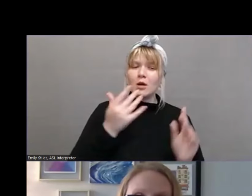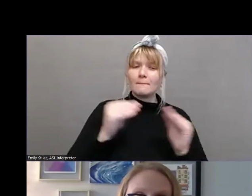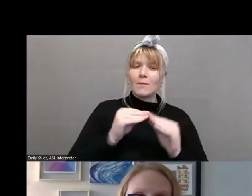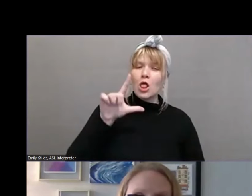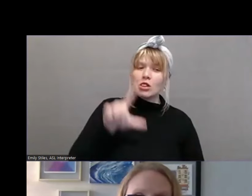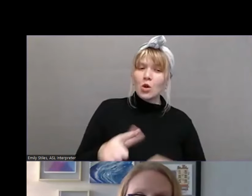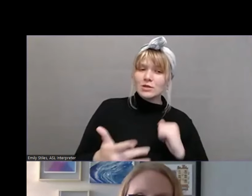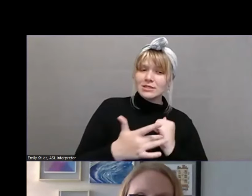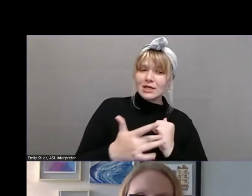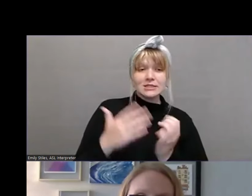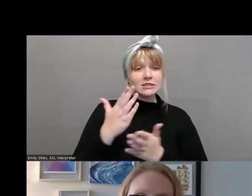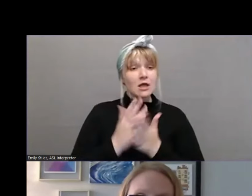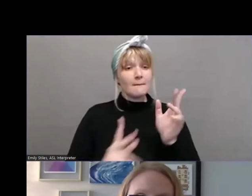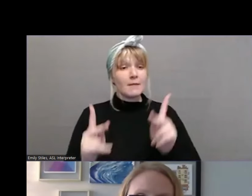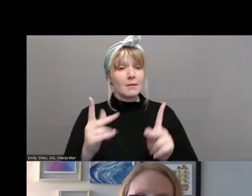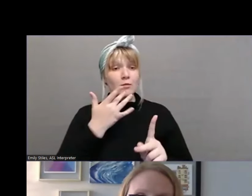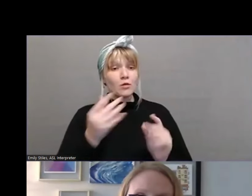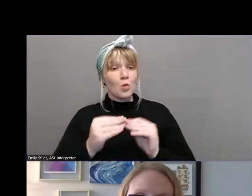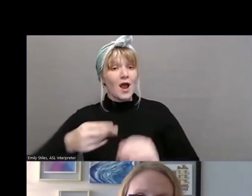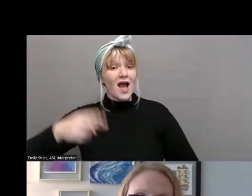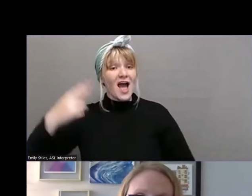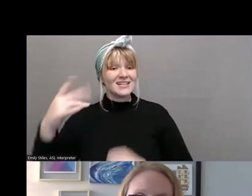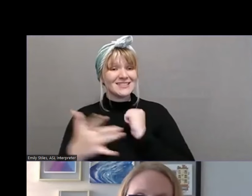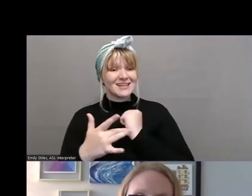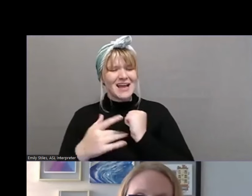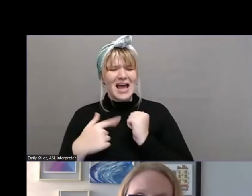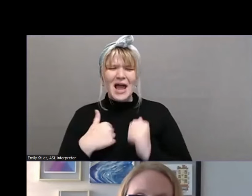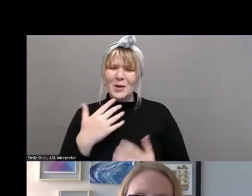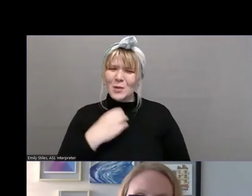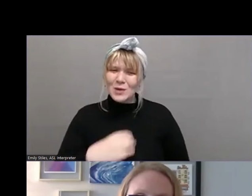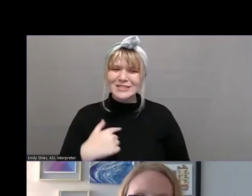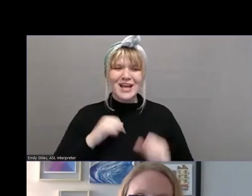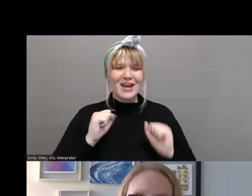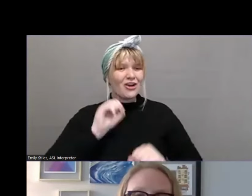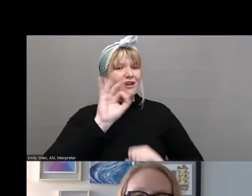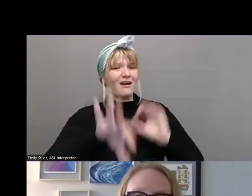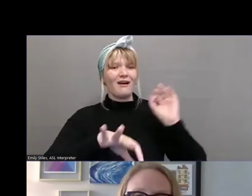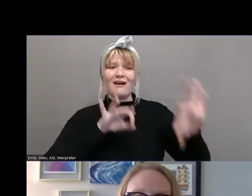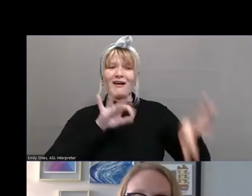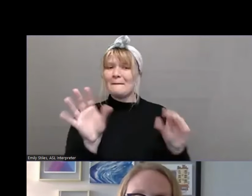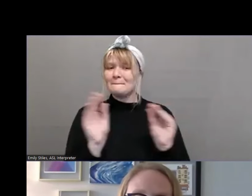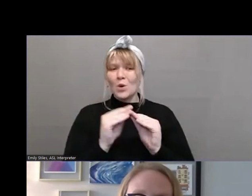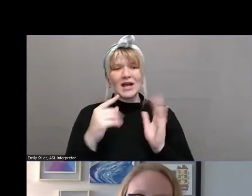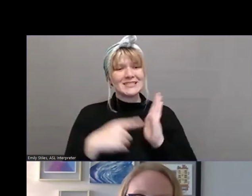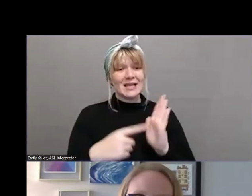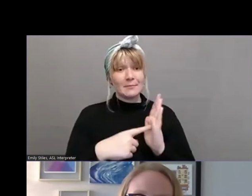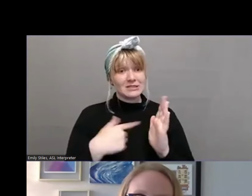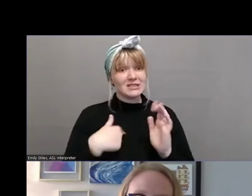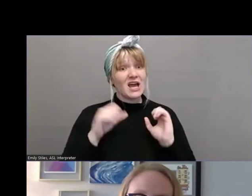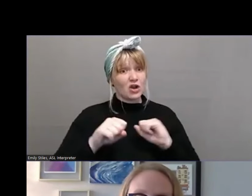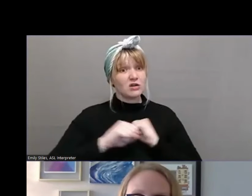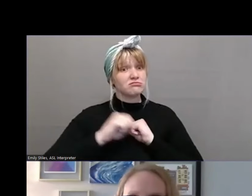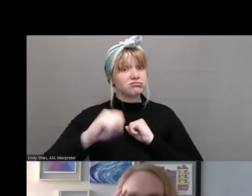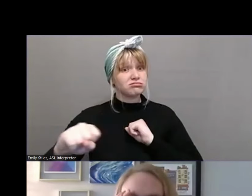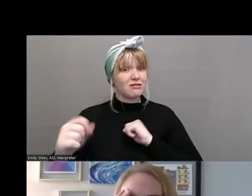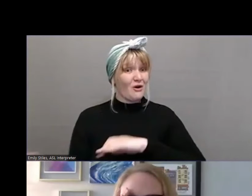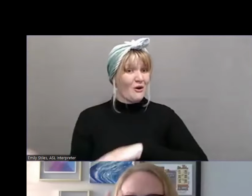I wish I could give you more examples, again I could go on all day. If you're curious, please feel free to reach out to me.